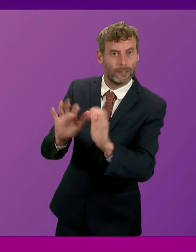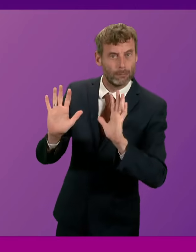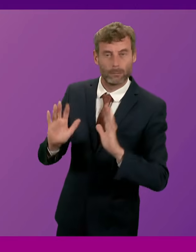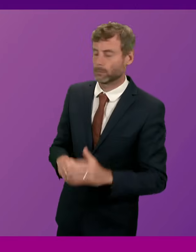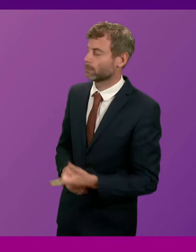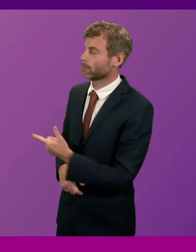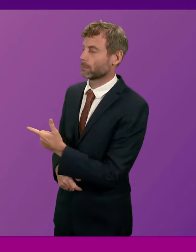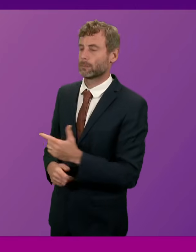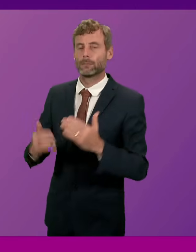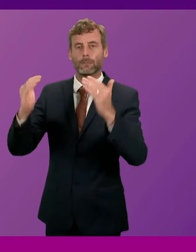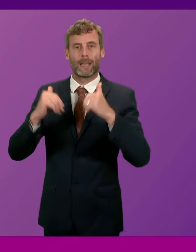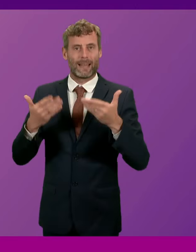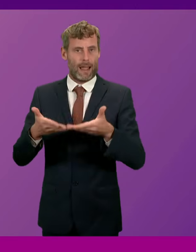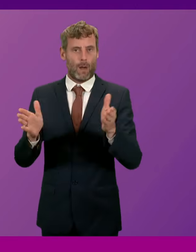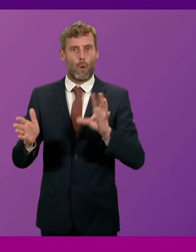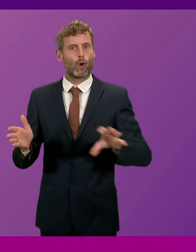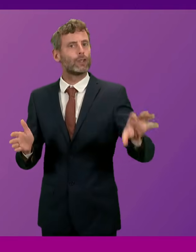We move to constituency and general supplementaries.